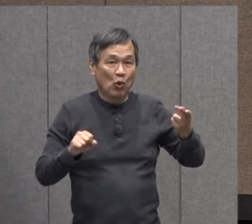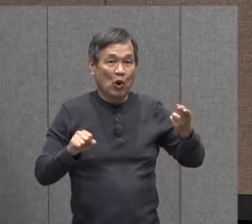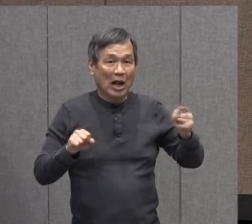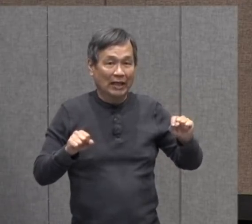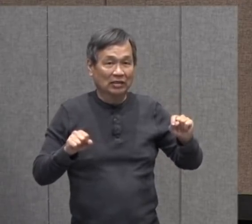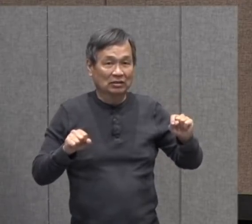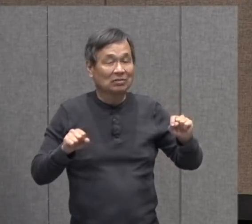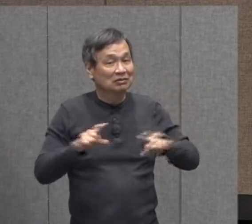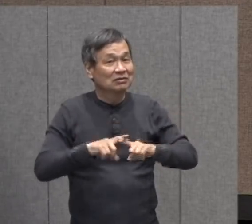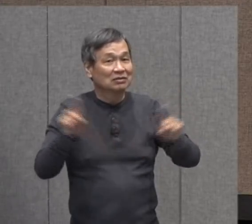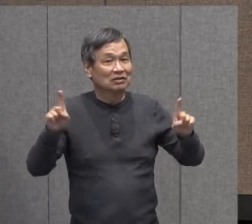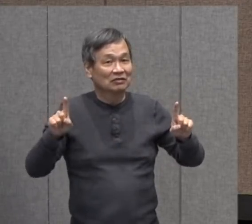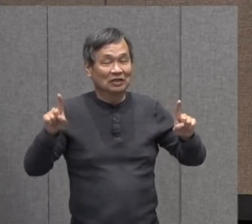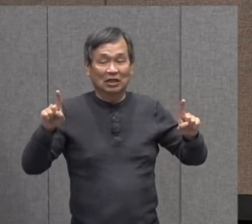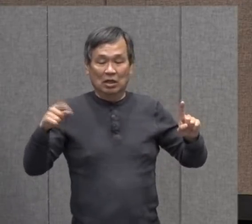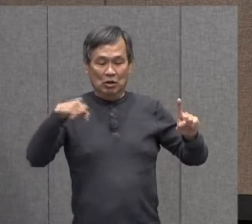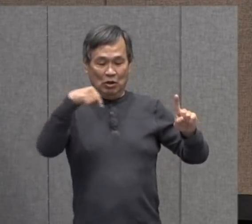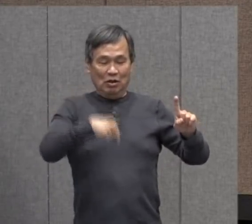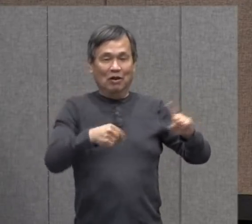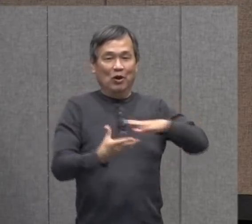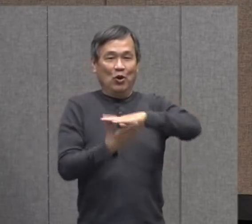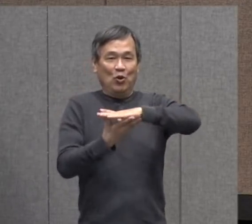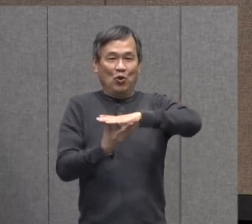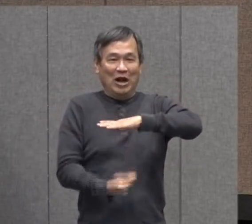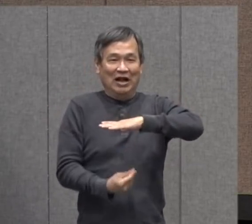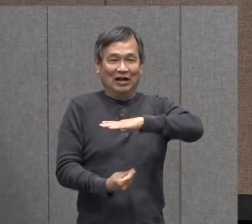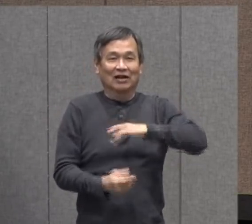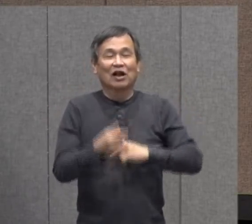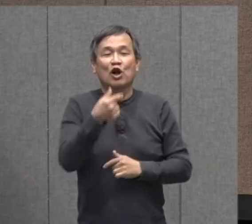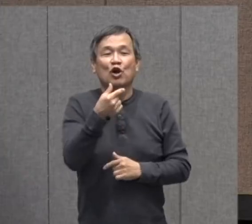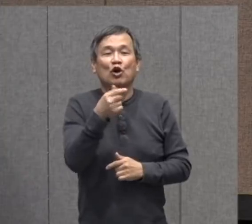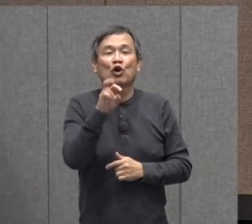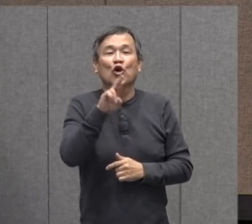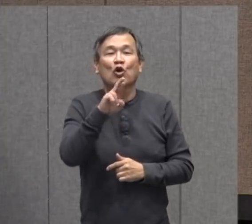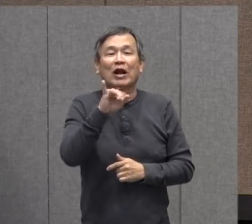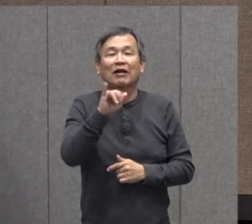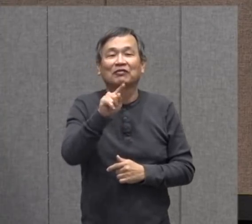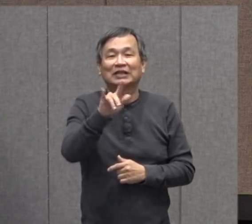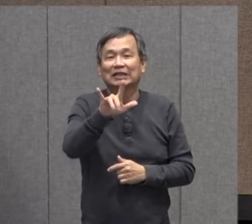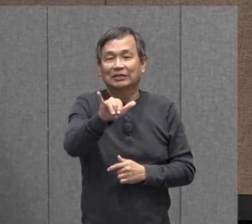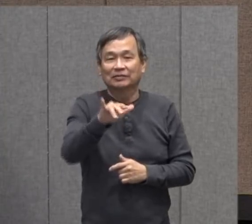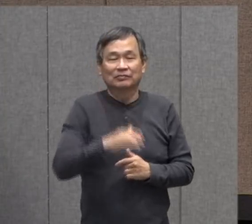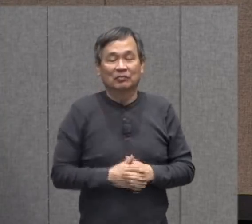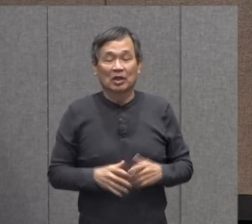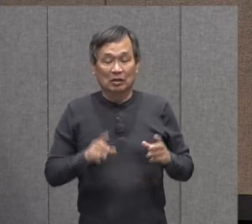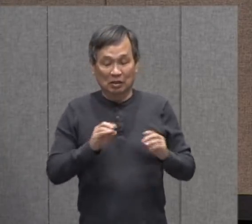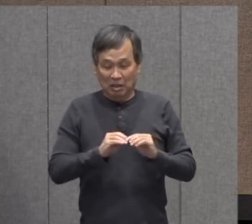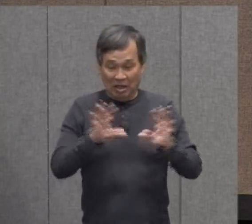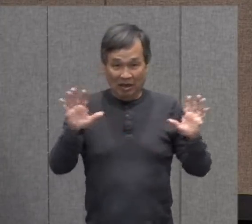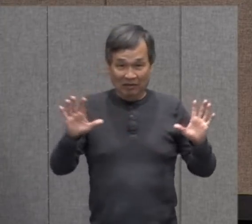And so, this would have the least amount of mass and this would have the most amount of mass.